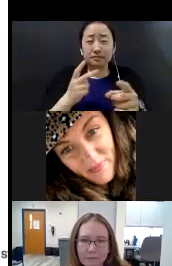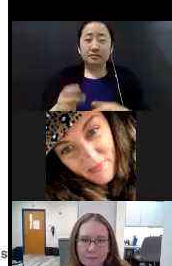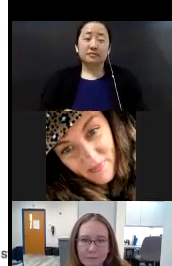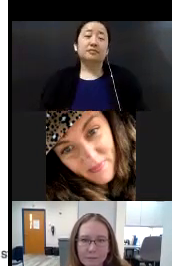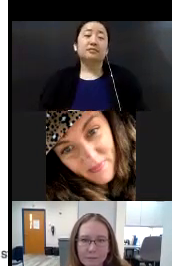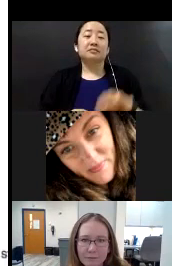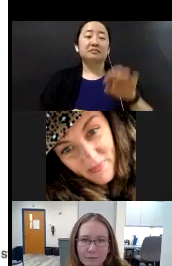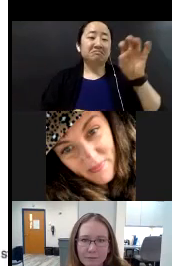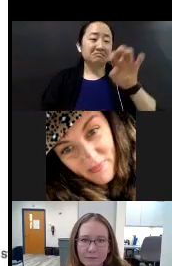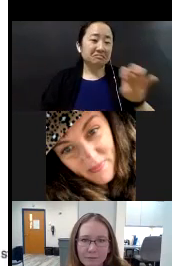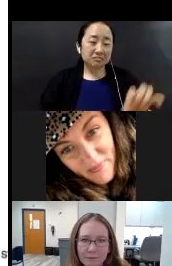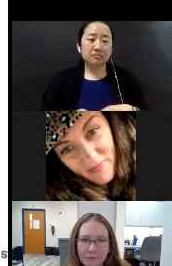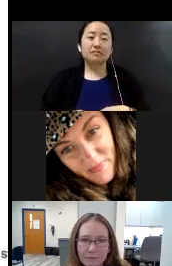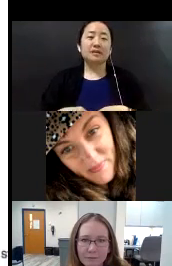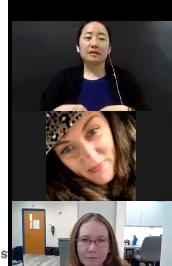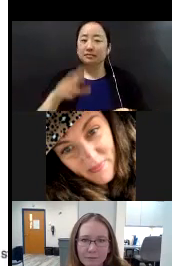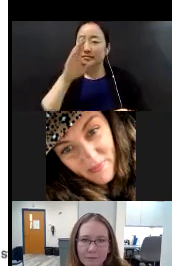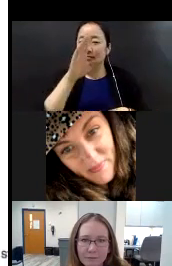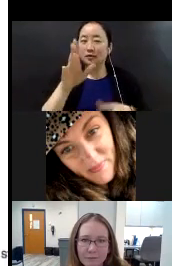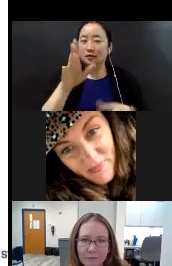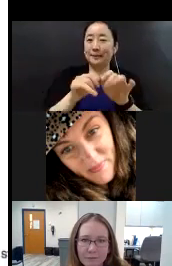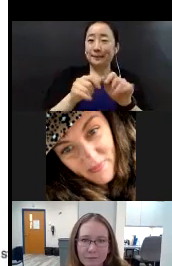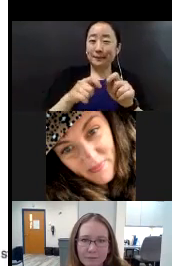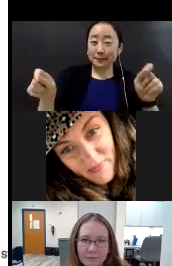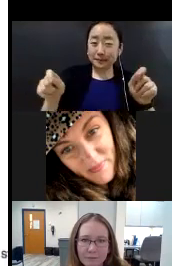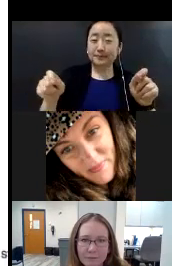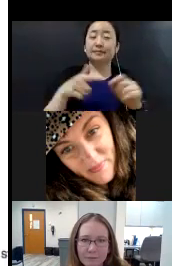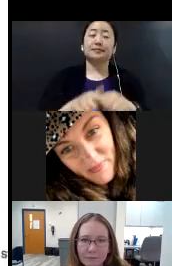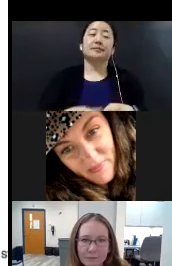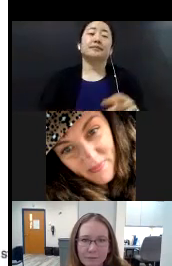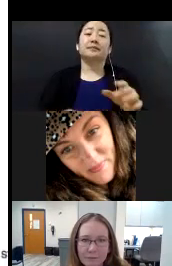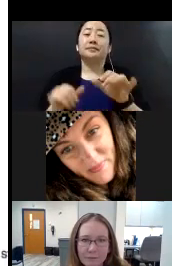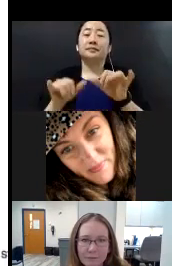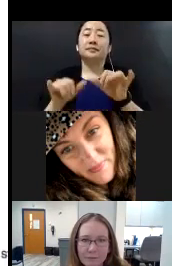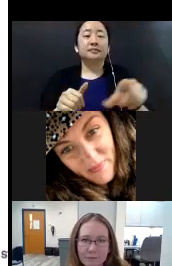THE DIRECT MEASUREMENTS THAT WE TOOK. THEN HERE IS THE RECOMMENDATIONS AS FAR AS